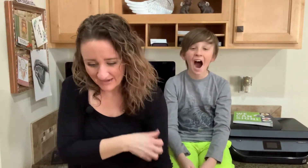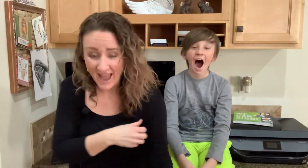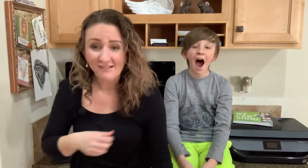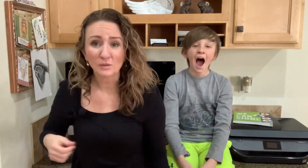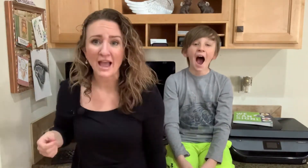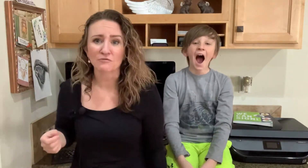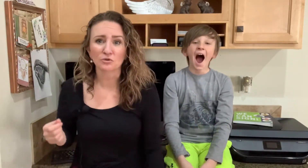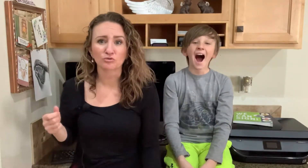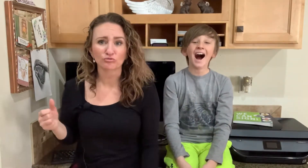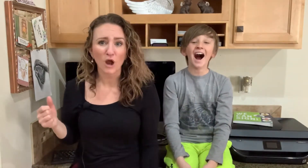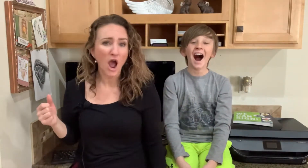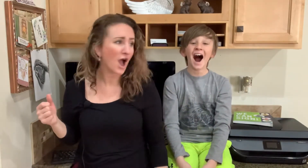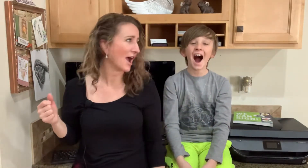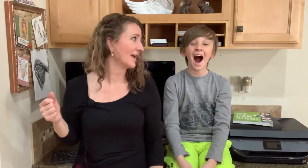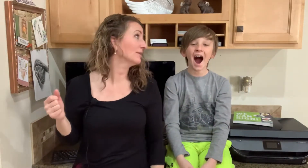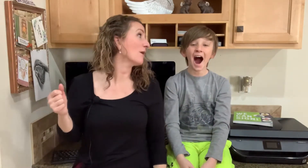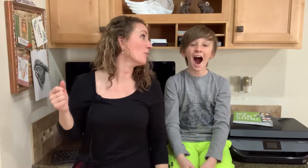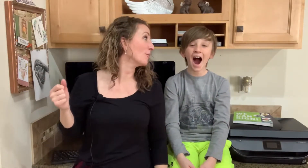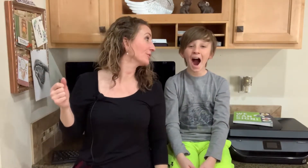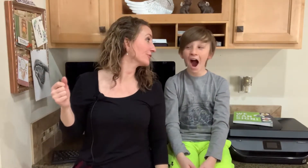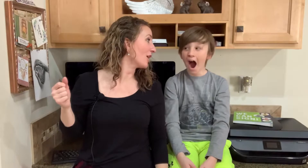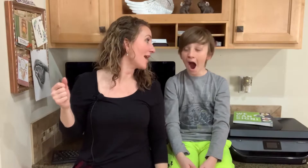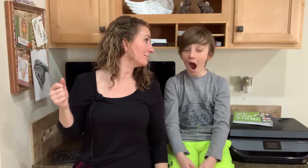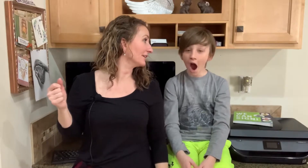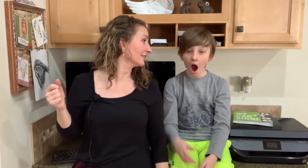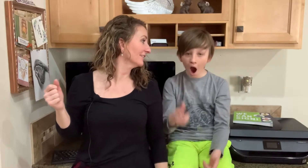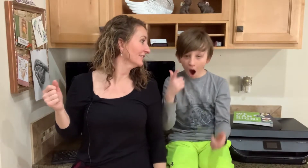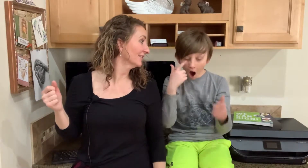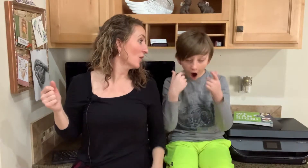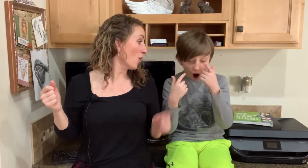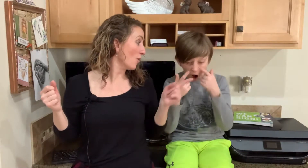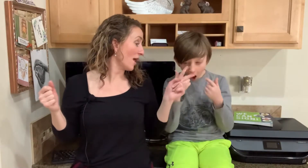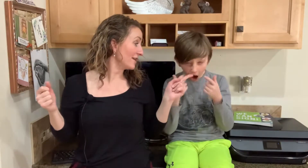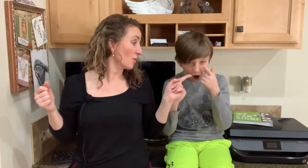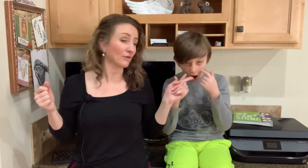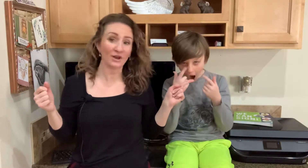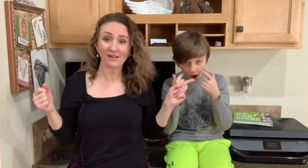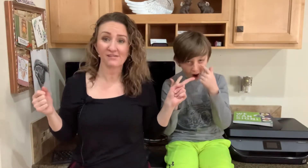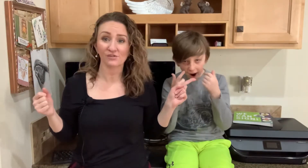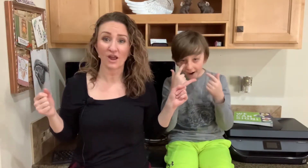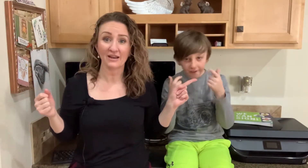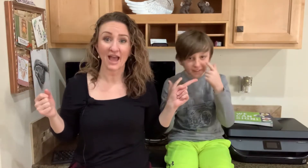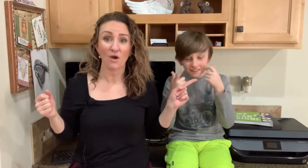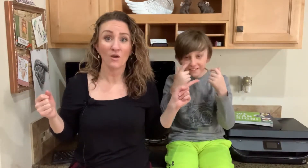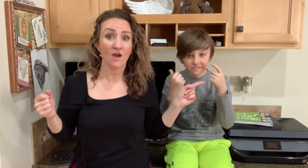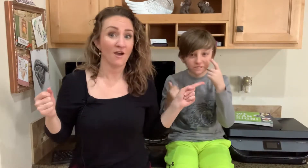Next we have cry. Now, what would cry be? Oh, I know what Rex is right now.